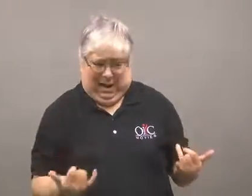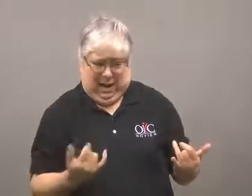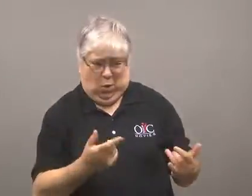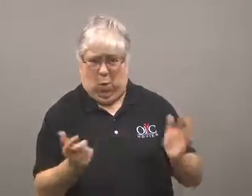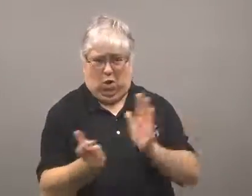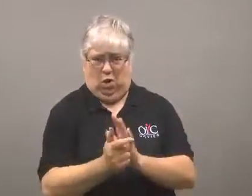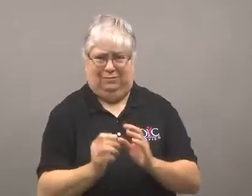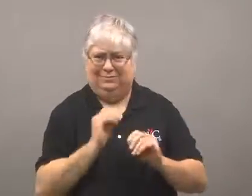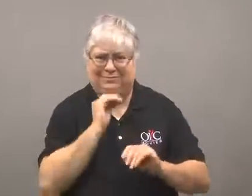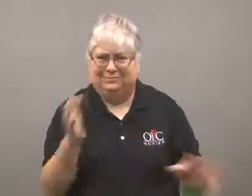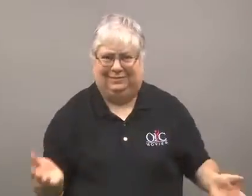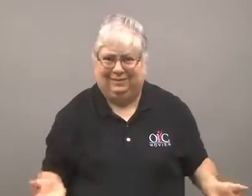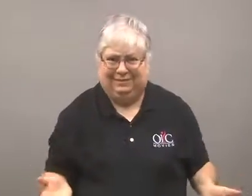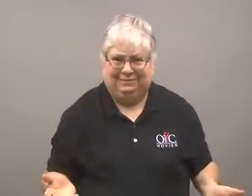As it is, the law currently does not permit it.